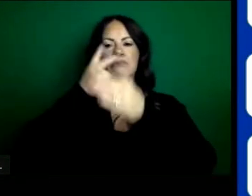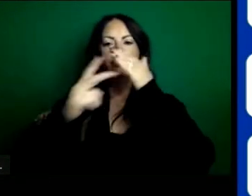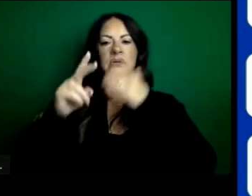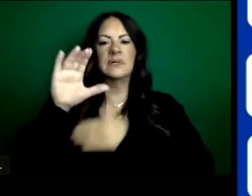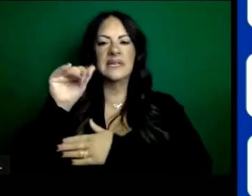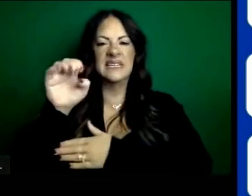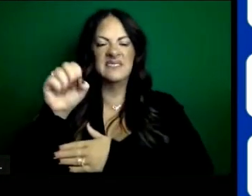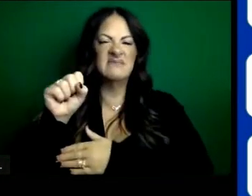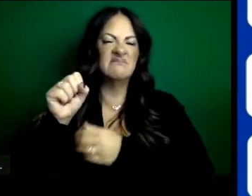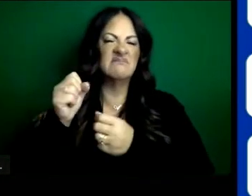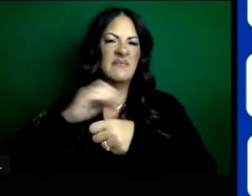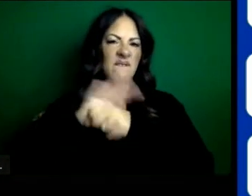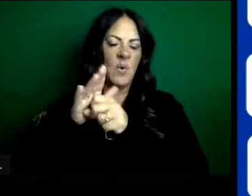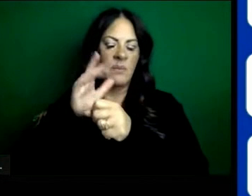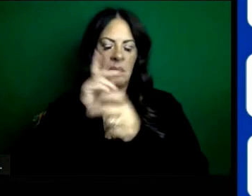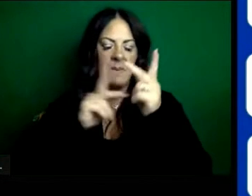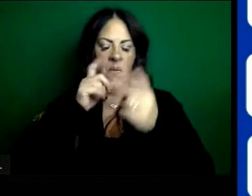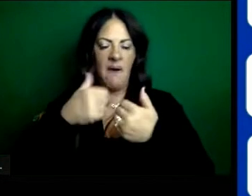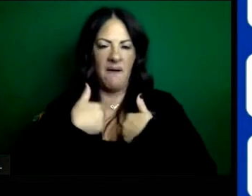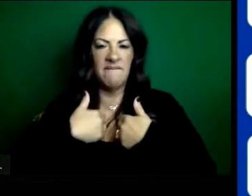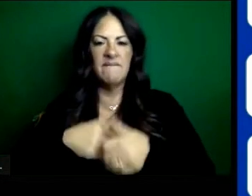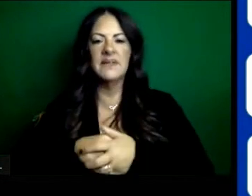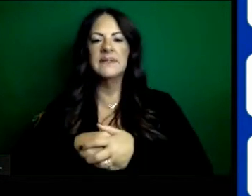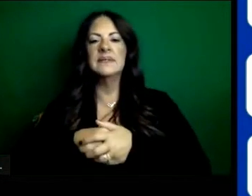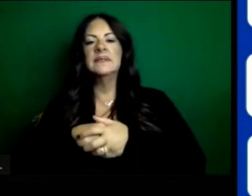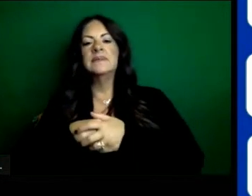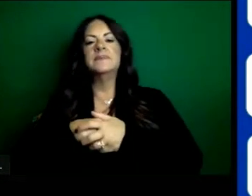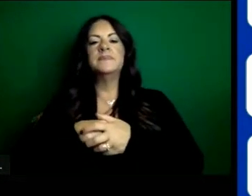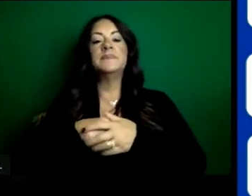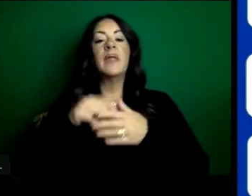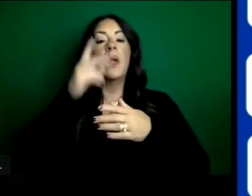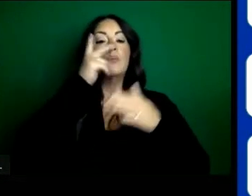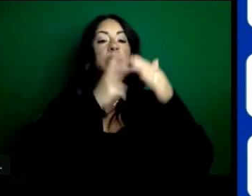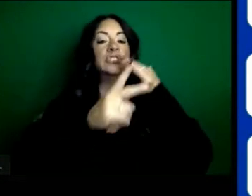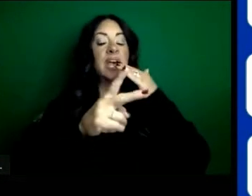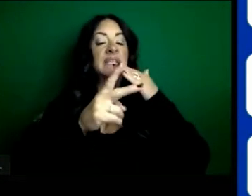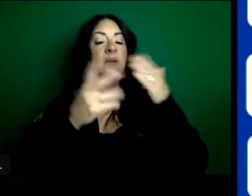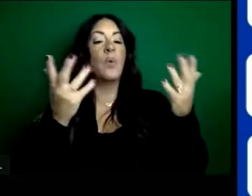NEW ICU ADMISSIONS AND THEN WITH A BIT OF A FORMULA WHERE